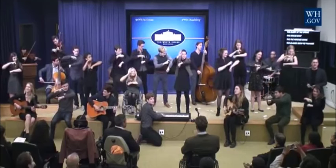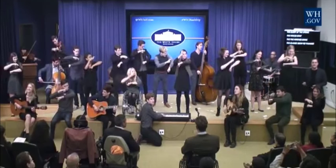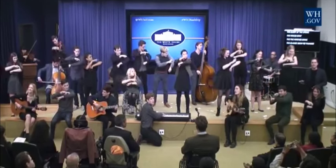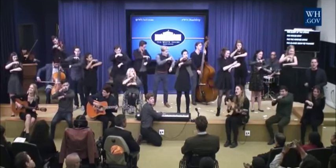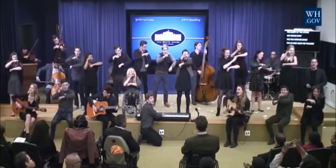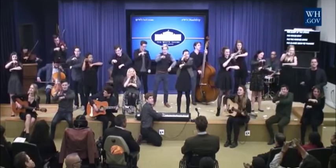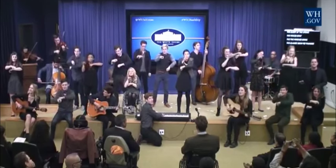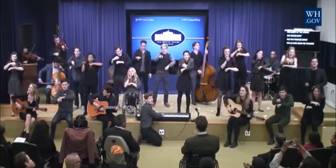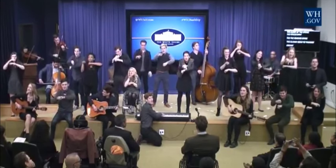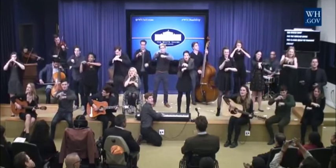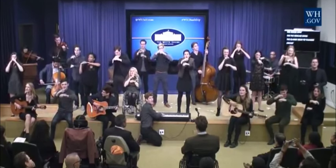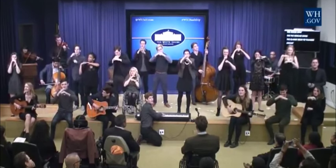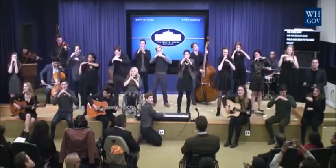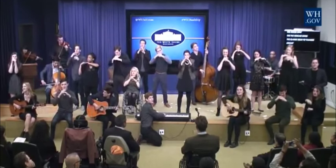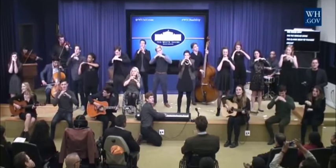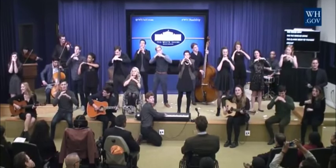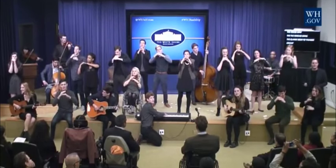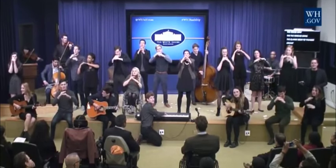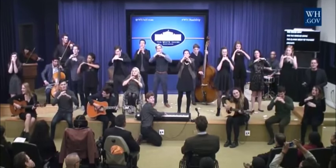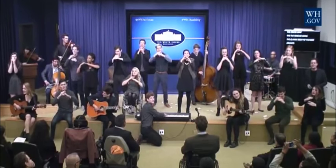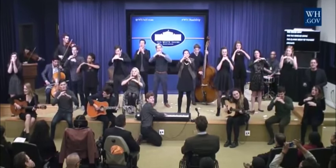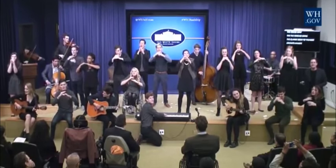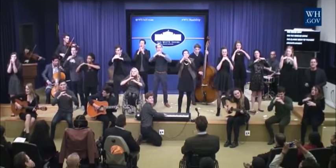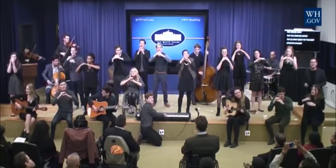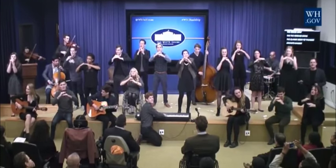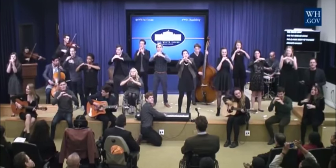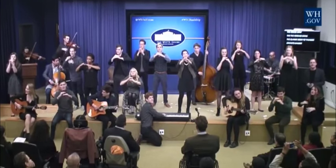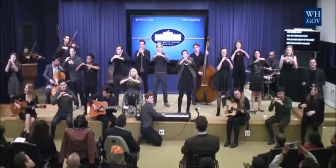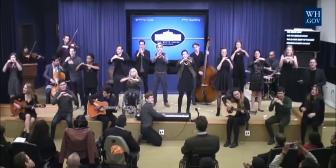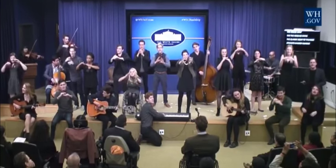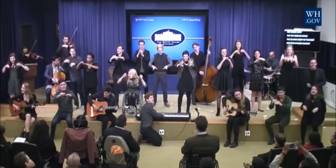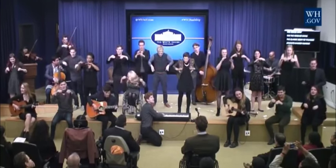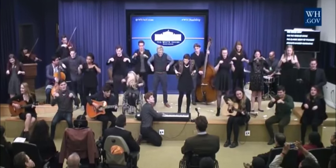Crickets wander, murmuring